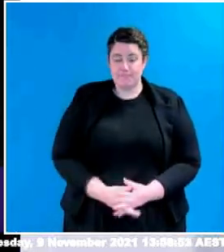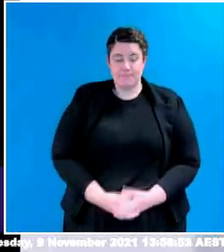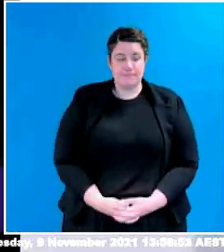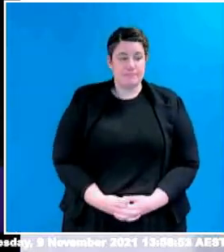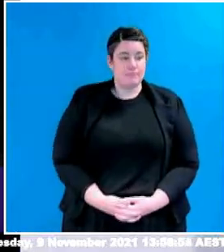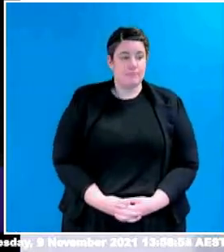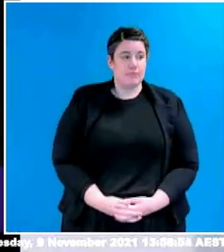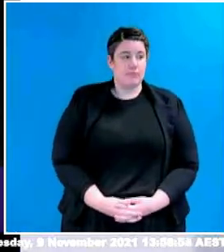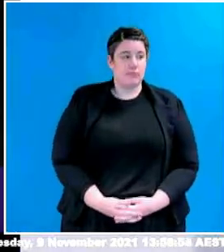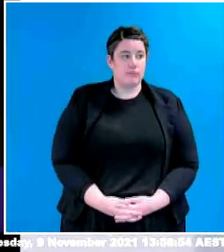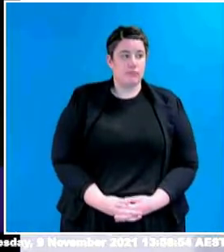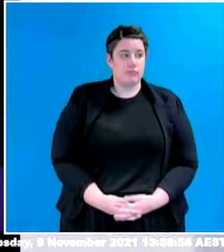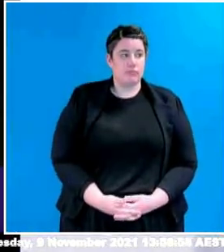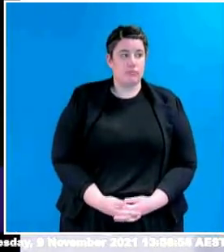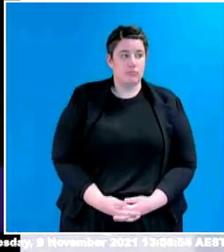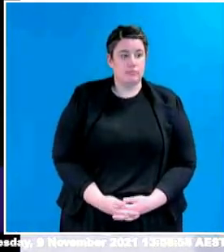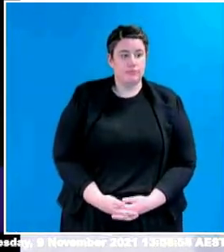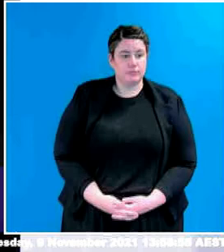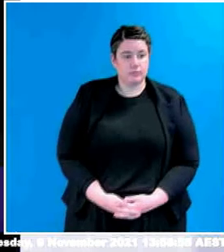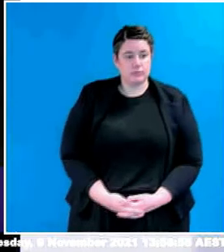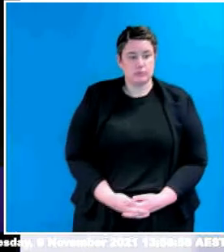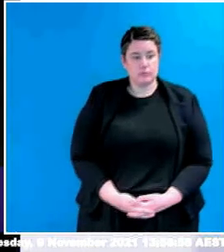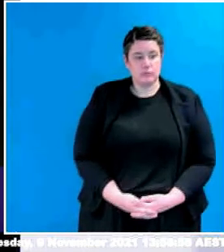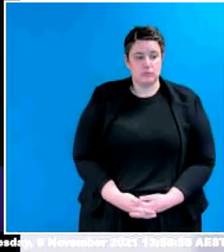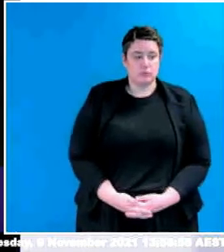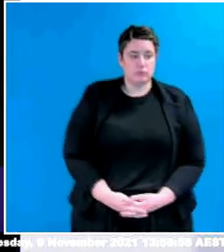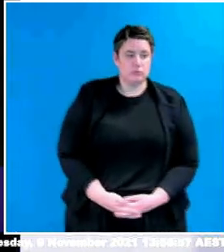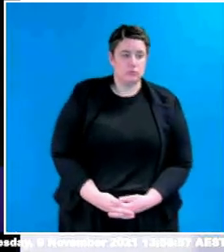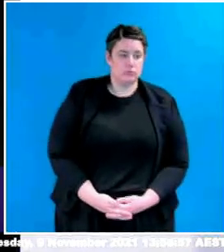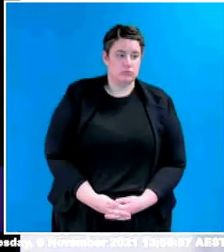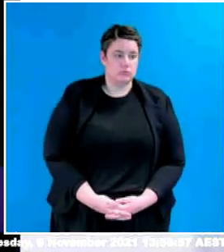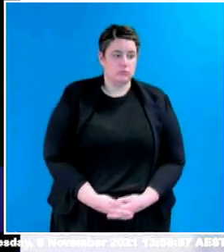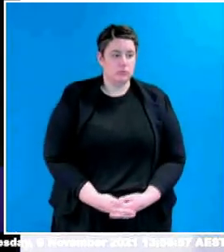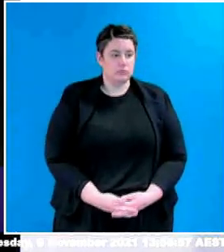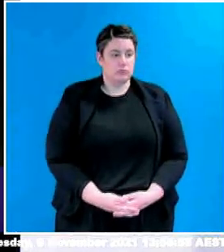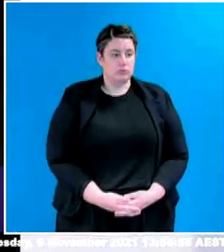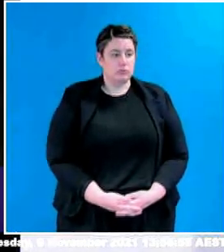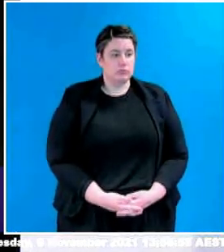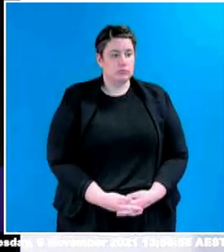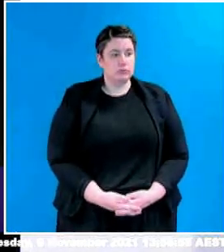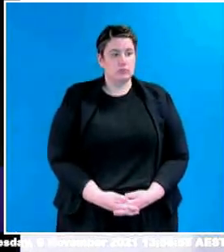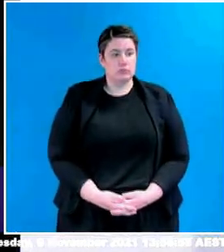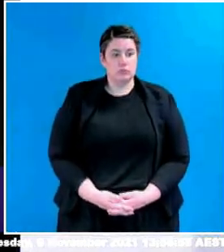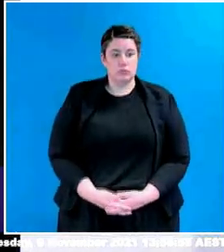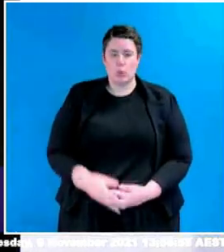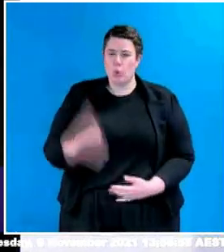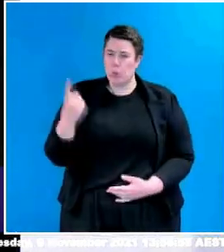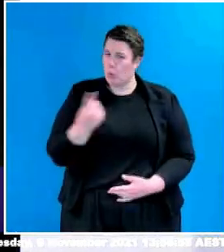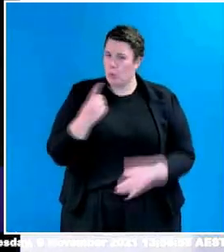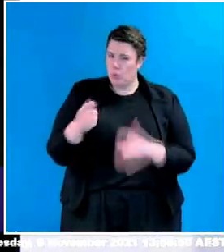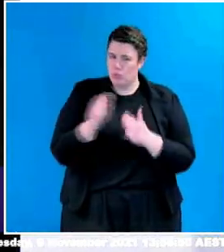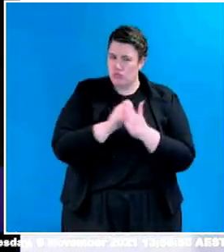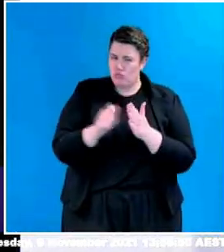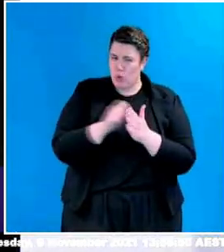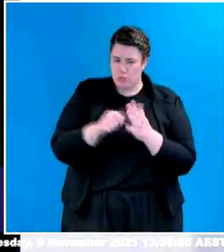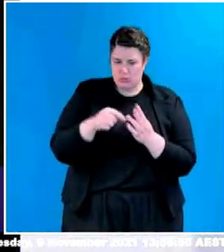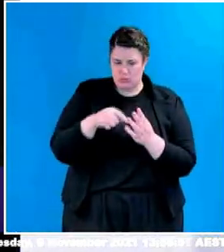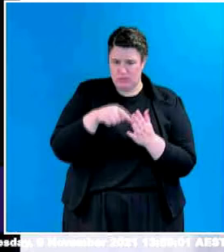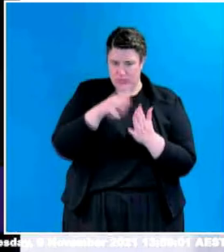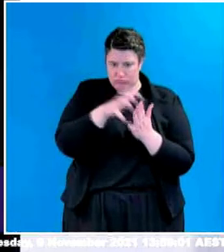Can you tell me if any one of the three of you are the author or authors of that paper?